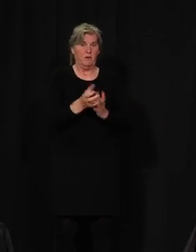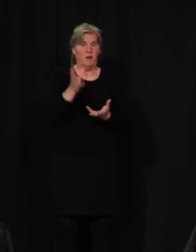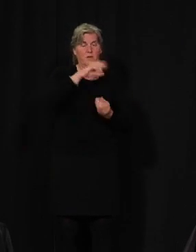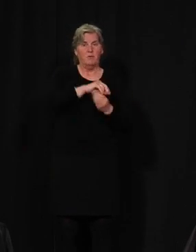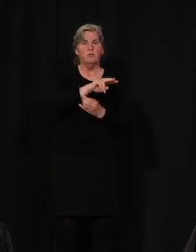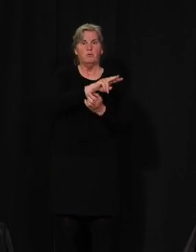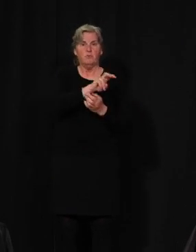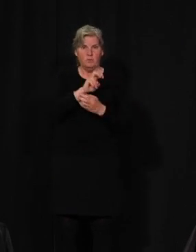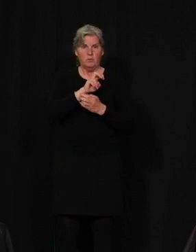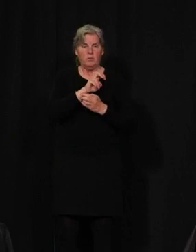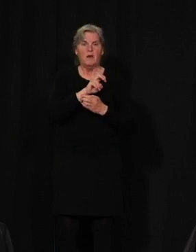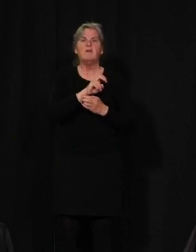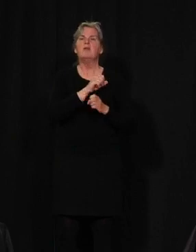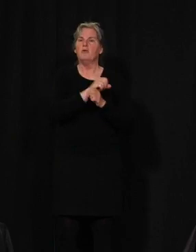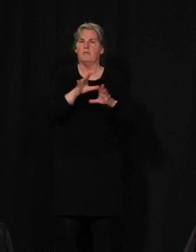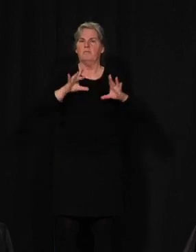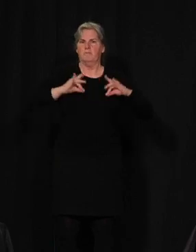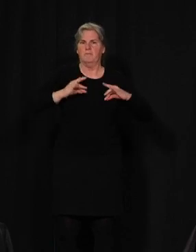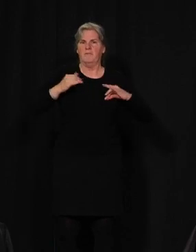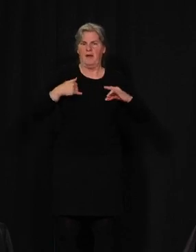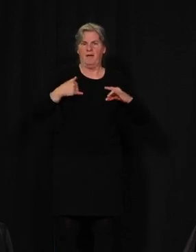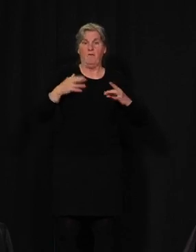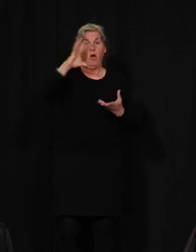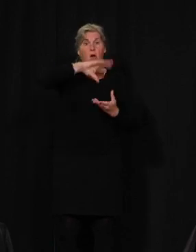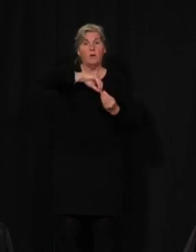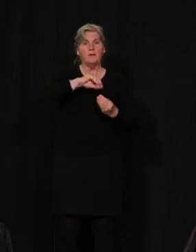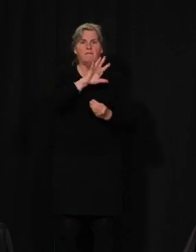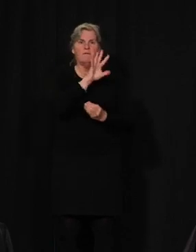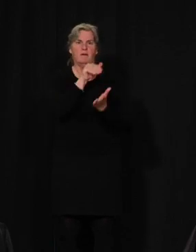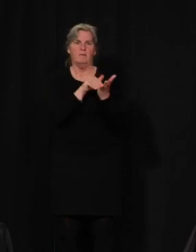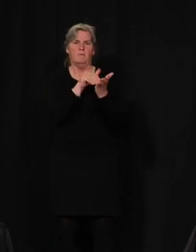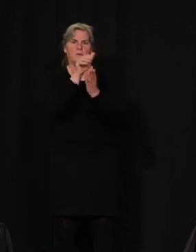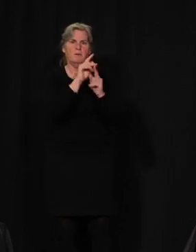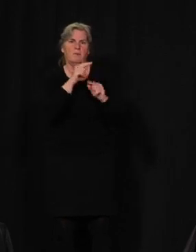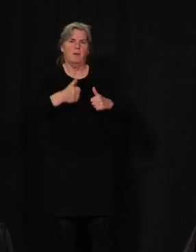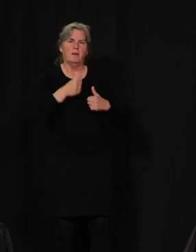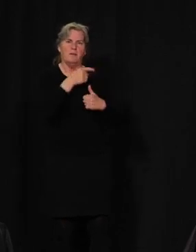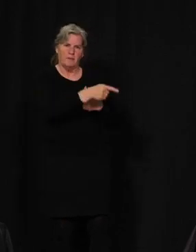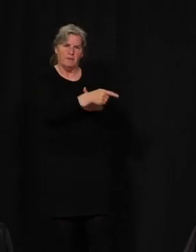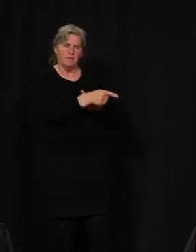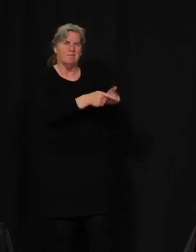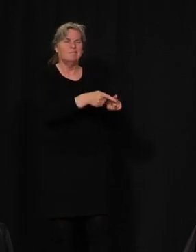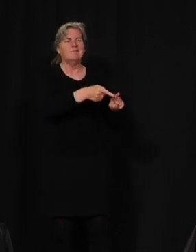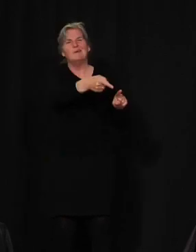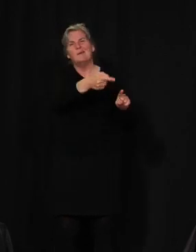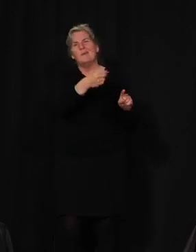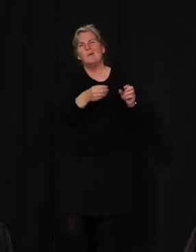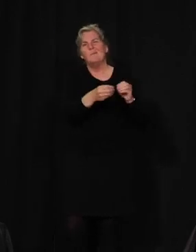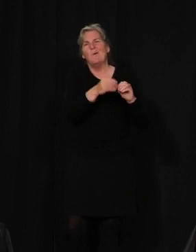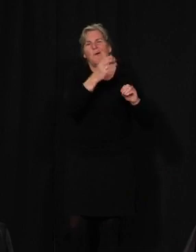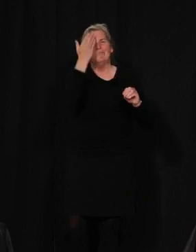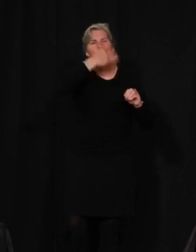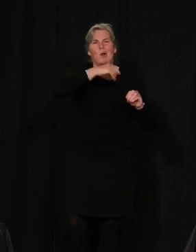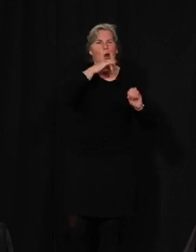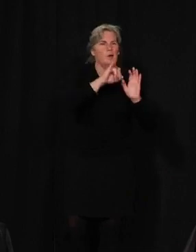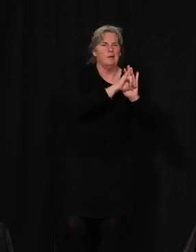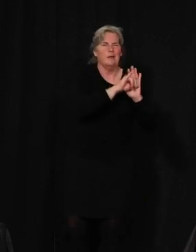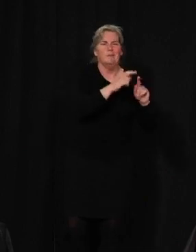active cases in a population of 5 million people. Let's say there are more cases t there undetected, may be doubler